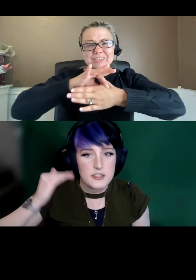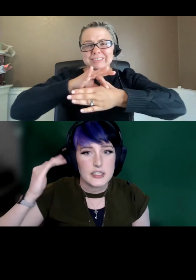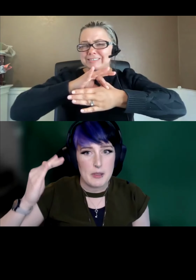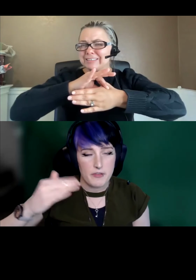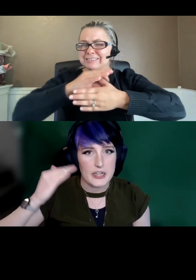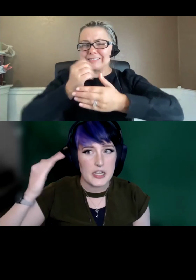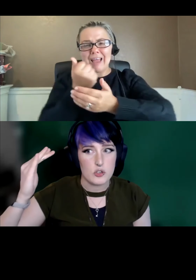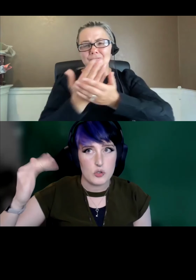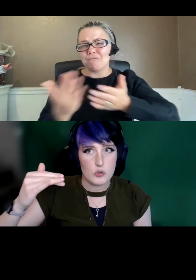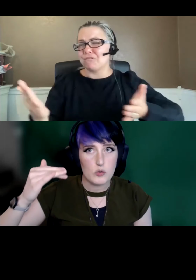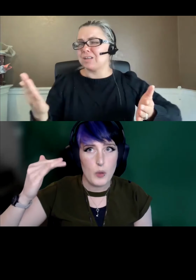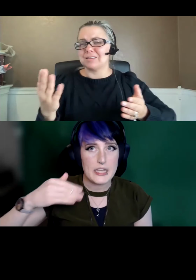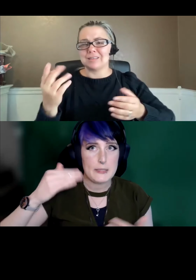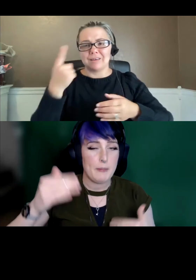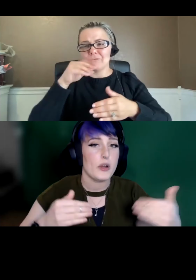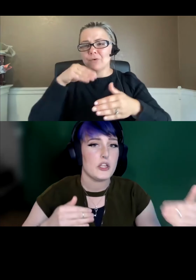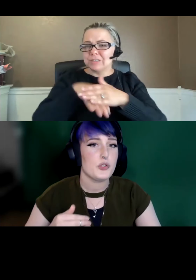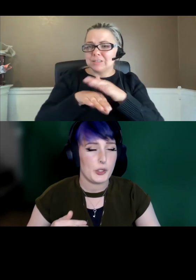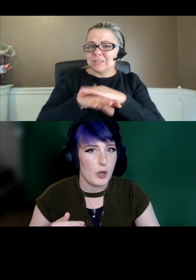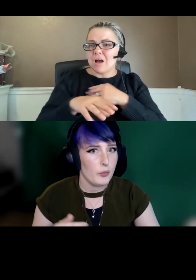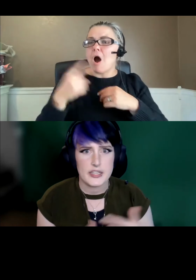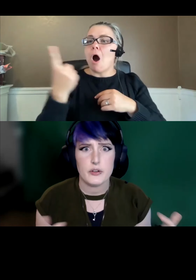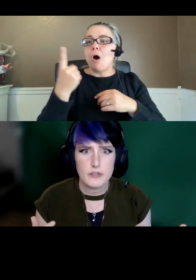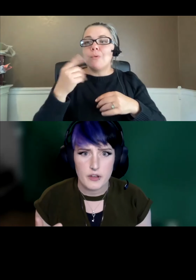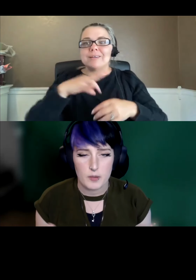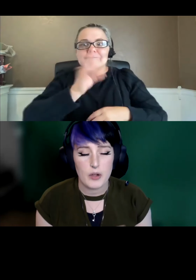constantly be finding new ways people want to use your components that you never thought about.